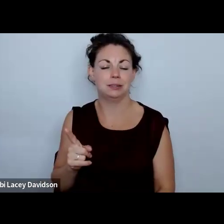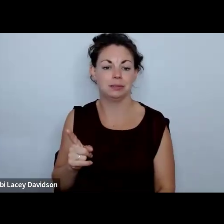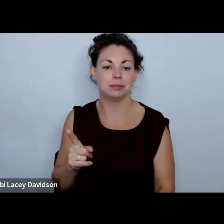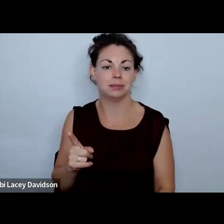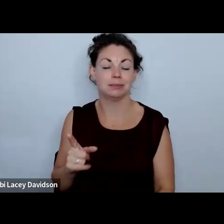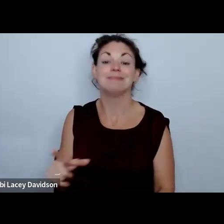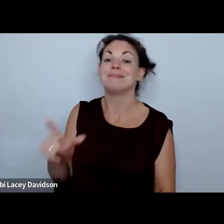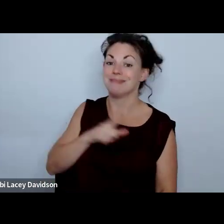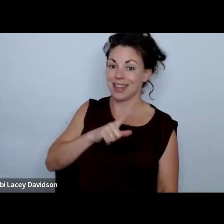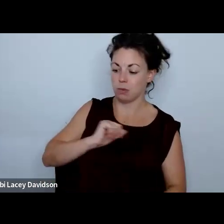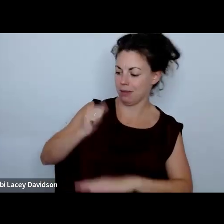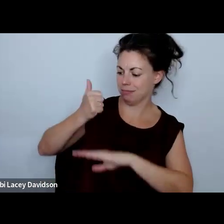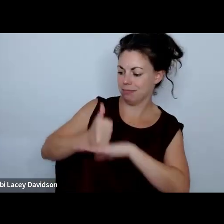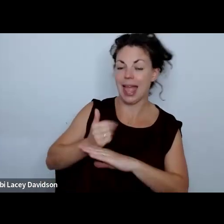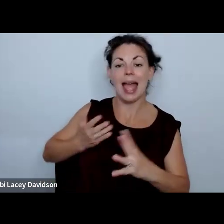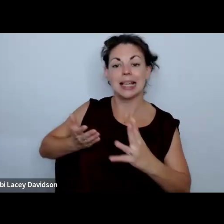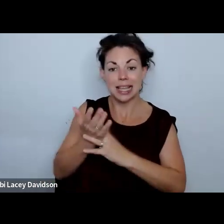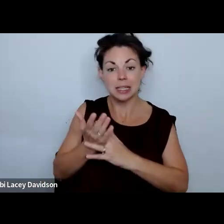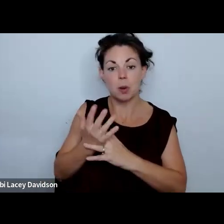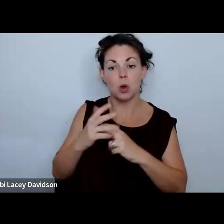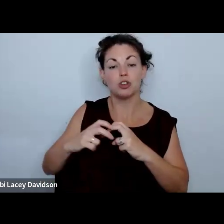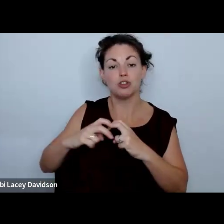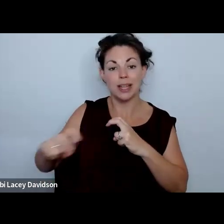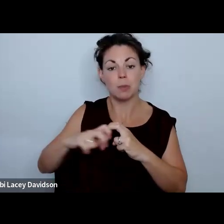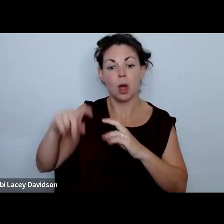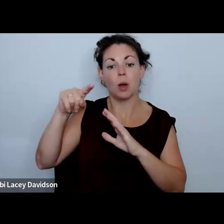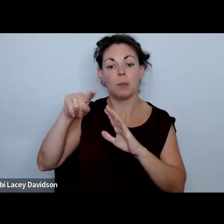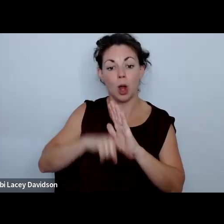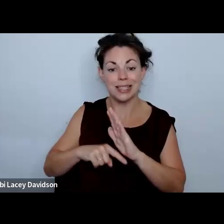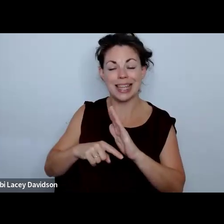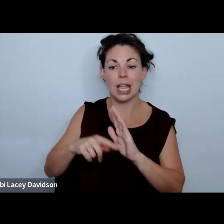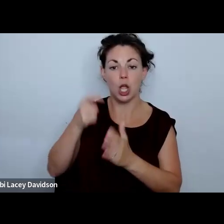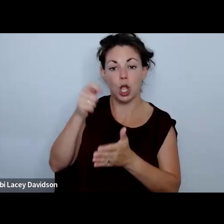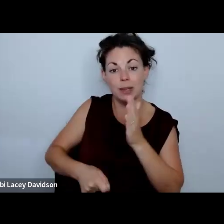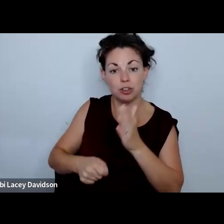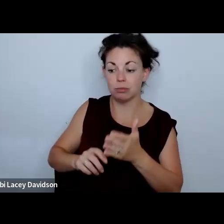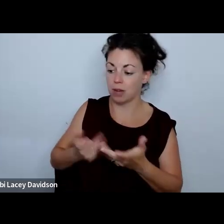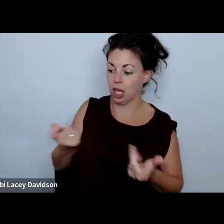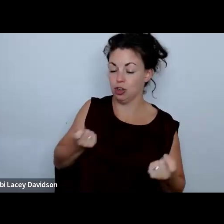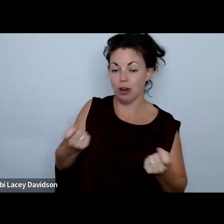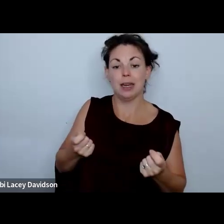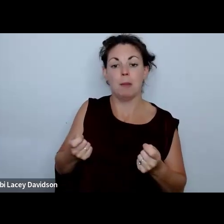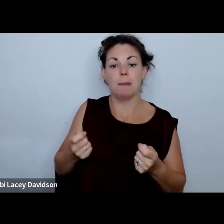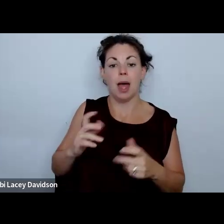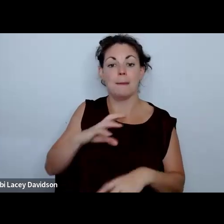group of parliamentarians that acts as a bridge between the centre and policymakers throughout the UK.